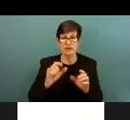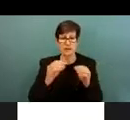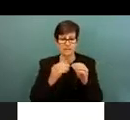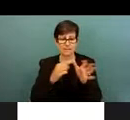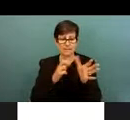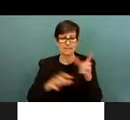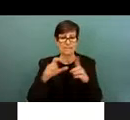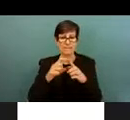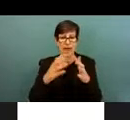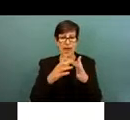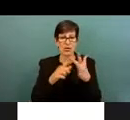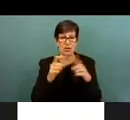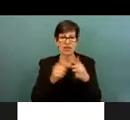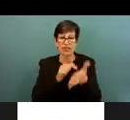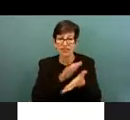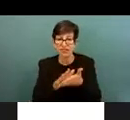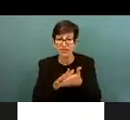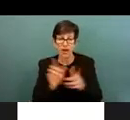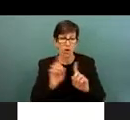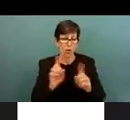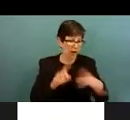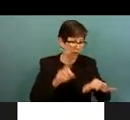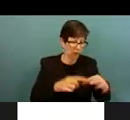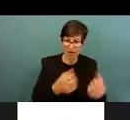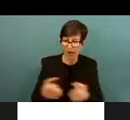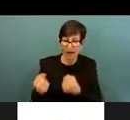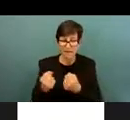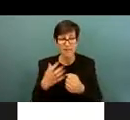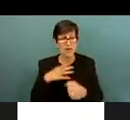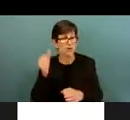do they have? Because we know this makes a difference, whether they have desktops or